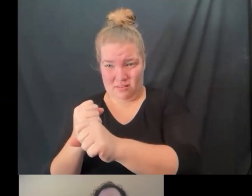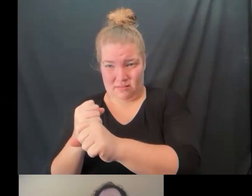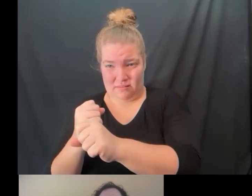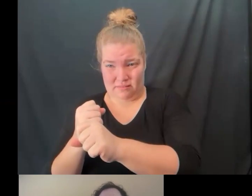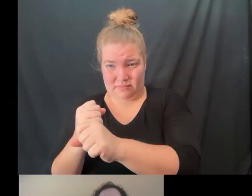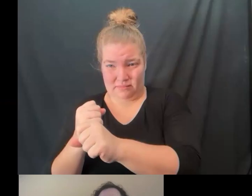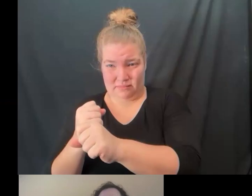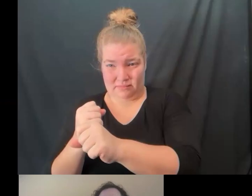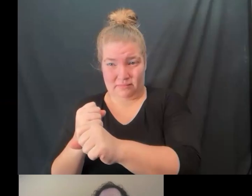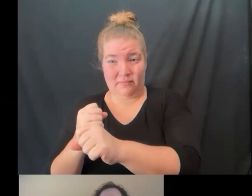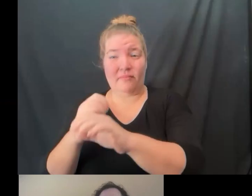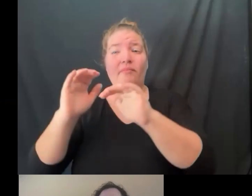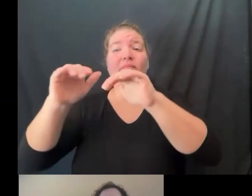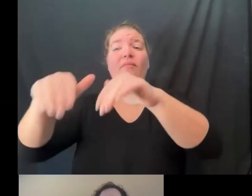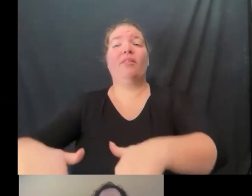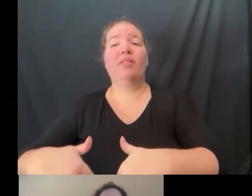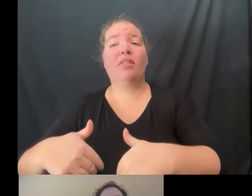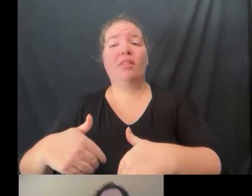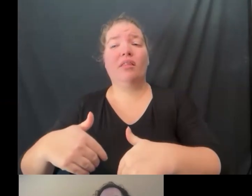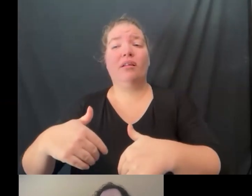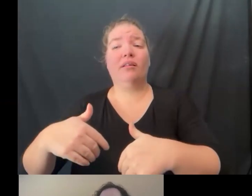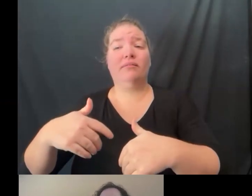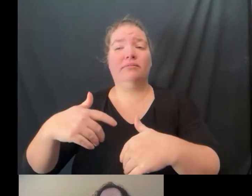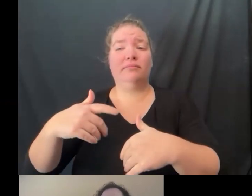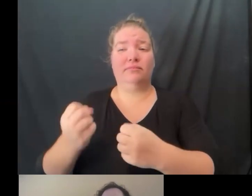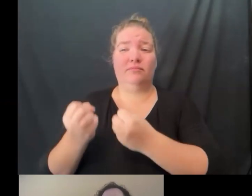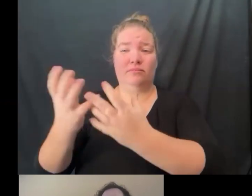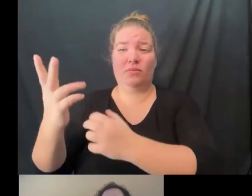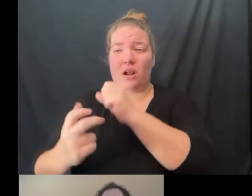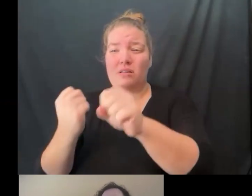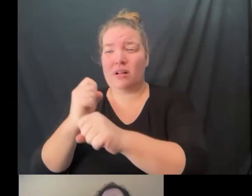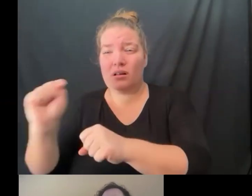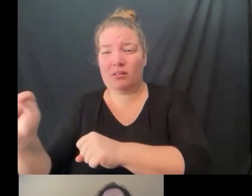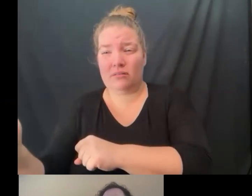For the large federally regulated businesses, they get three years for all of it.